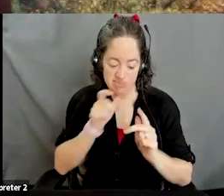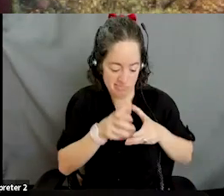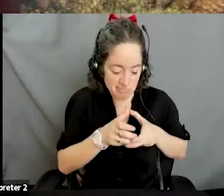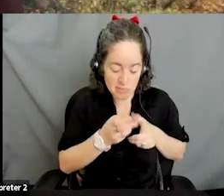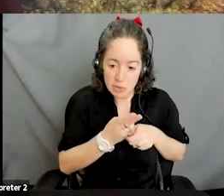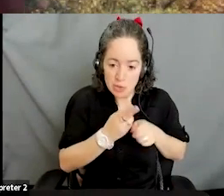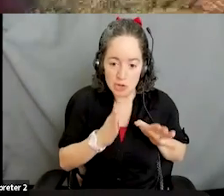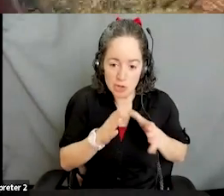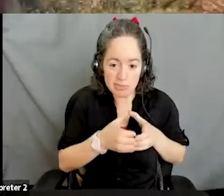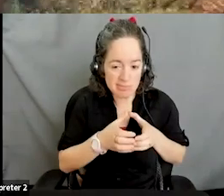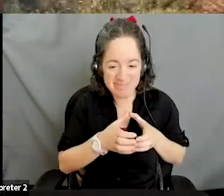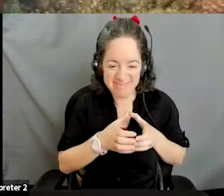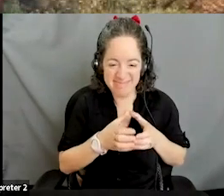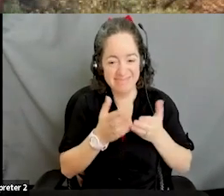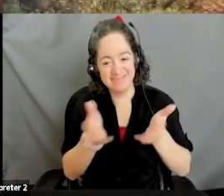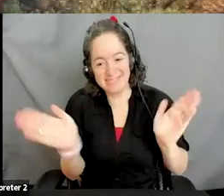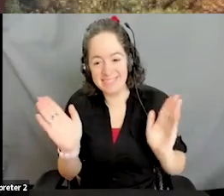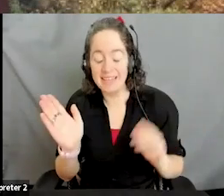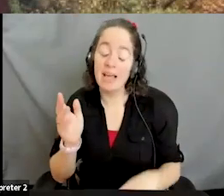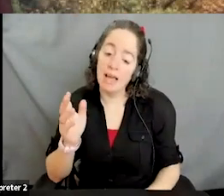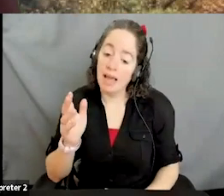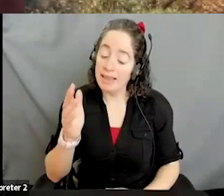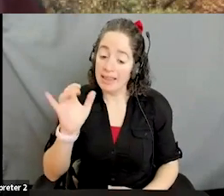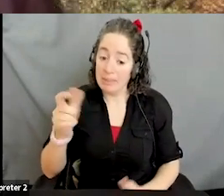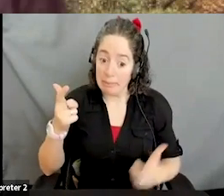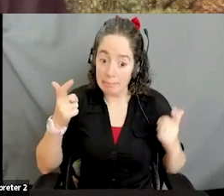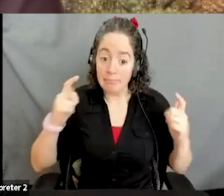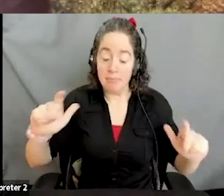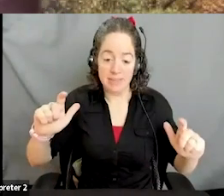I don't know how to do that at large, kind of sharing, reflecting.